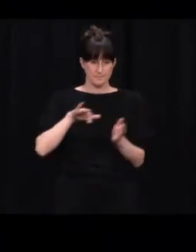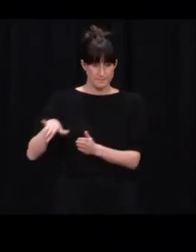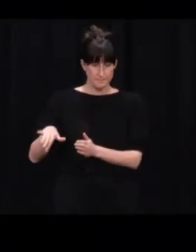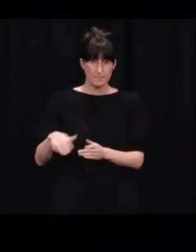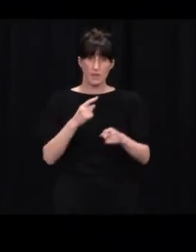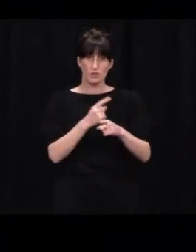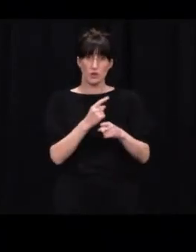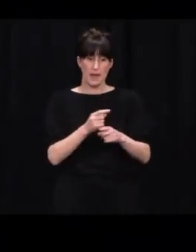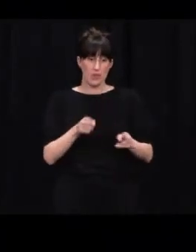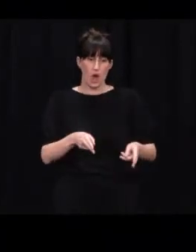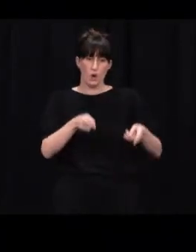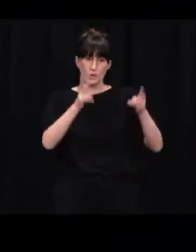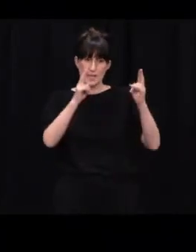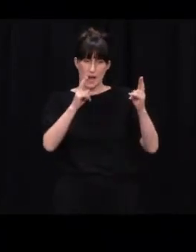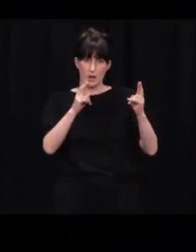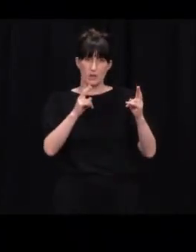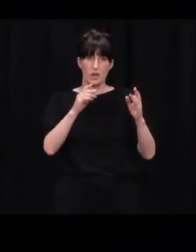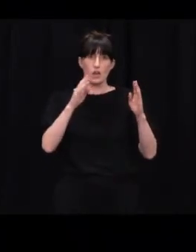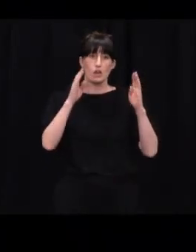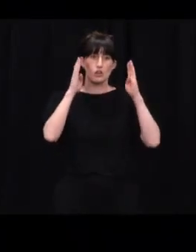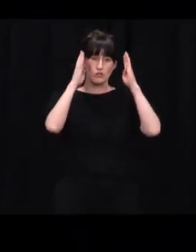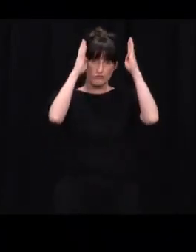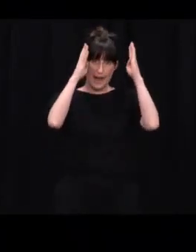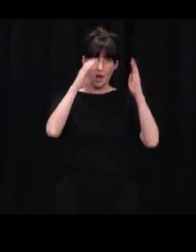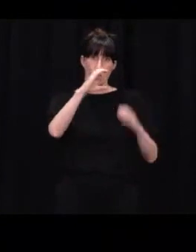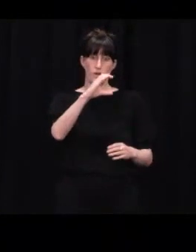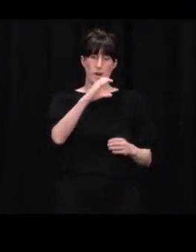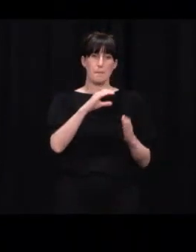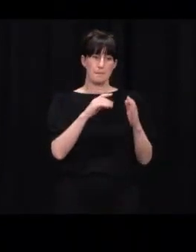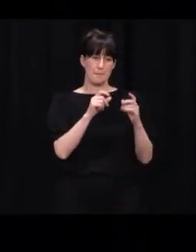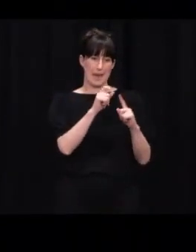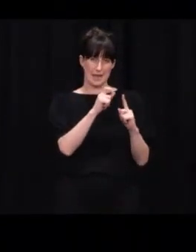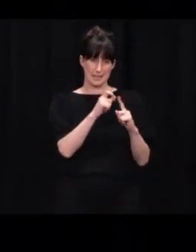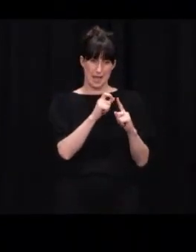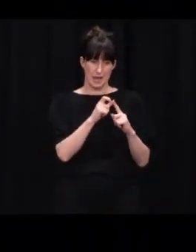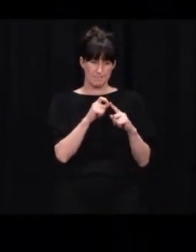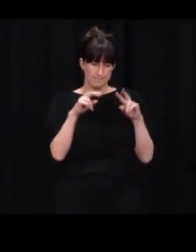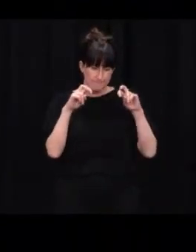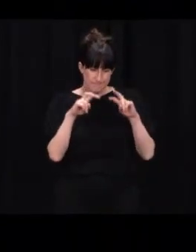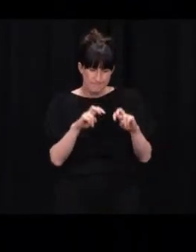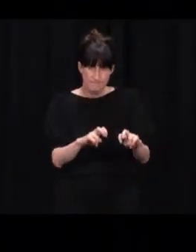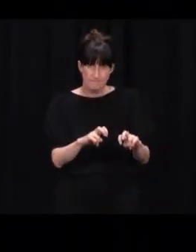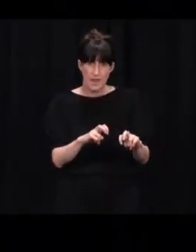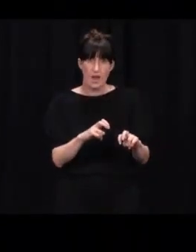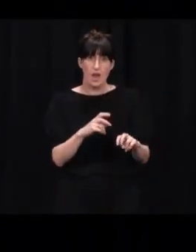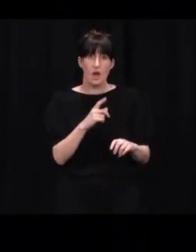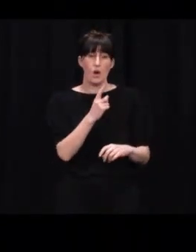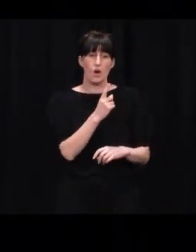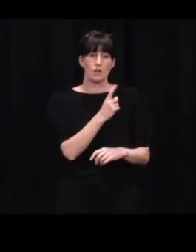staff who worked at the Crown Plaza or the individual in -